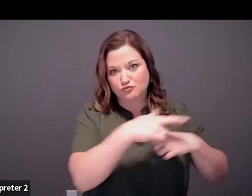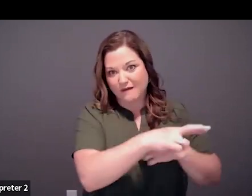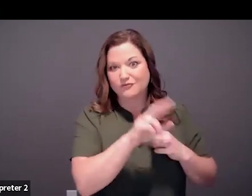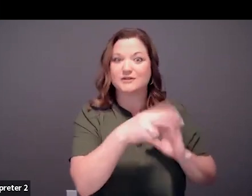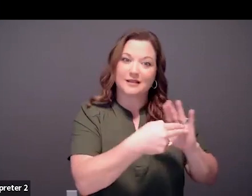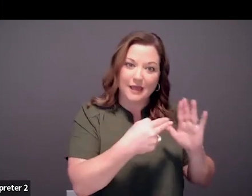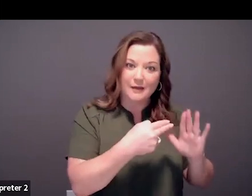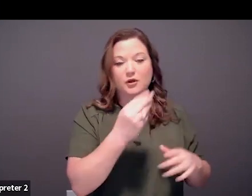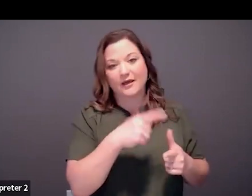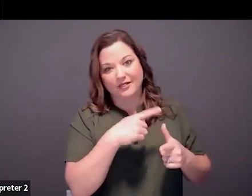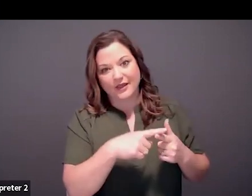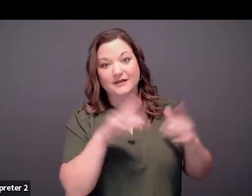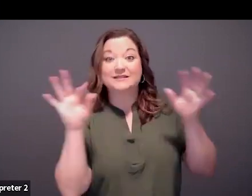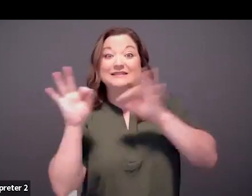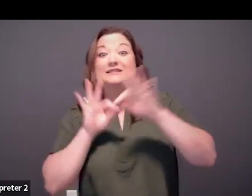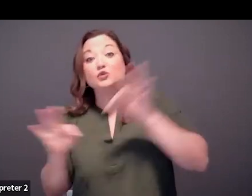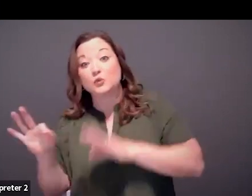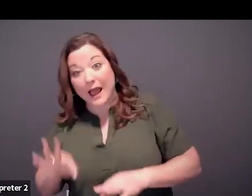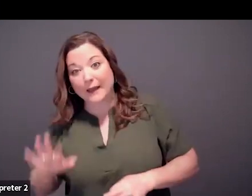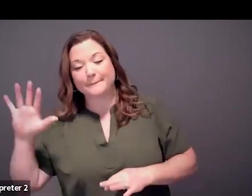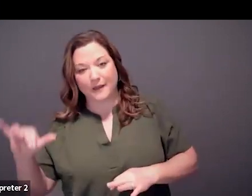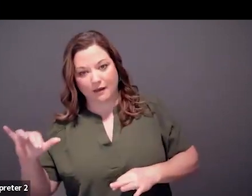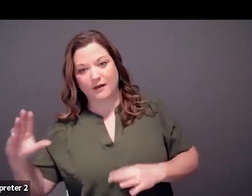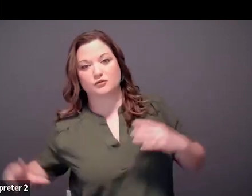by to just add supplemental like you were saying.